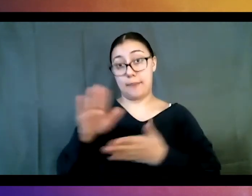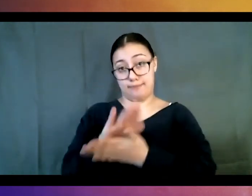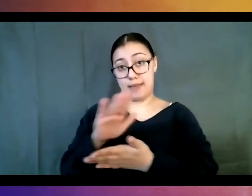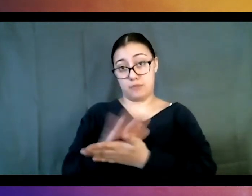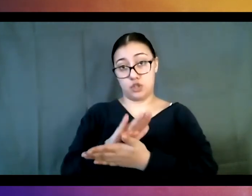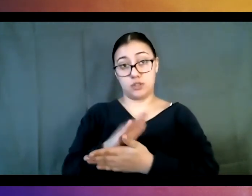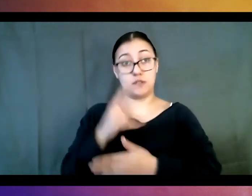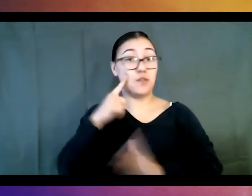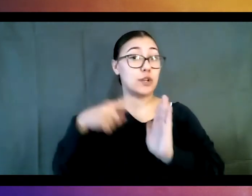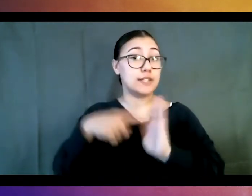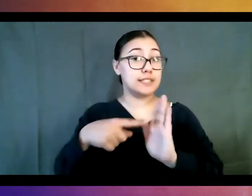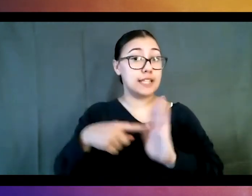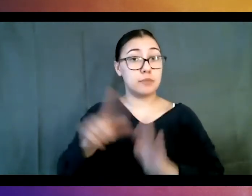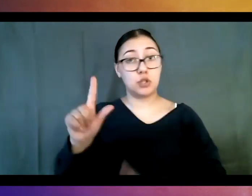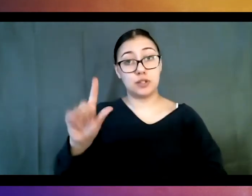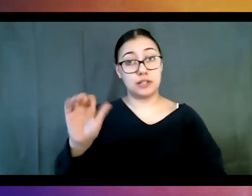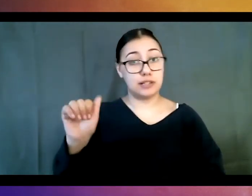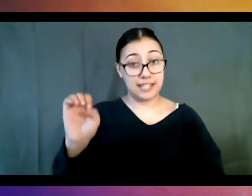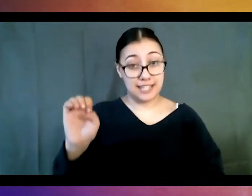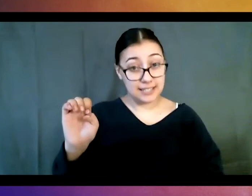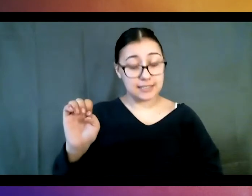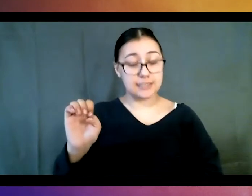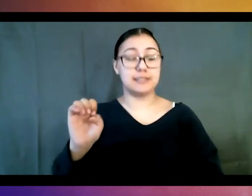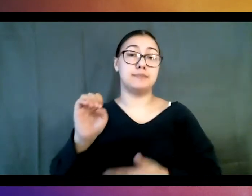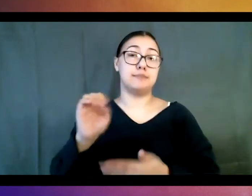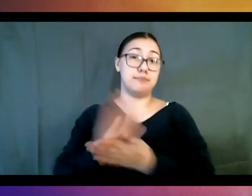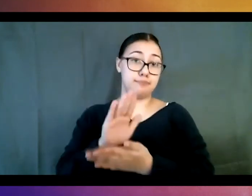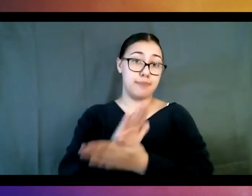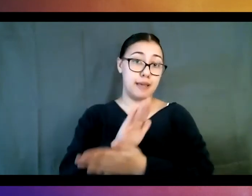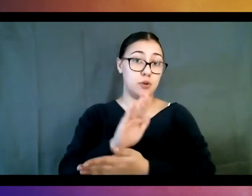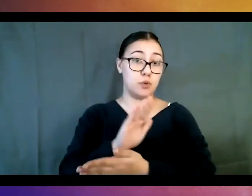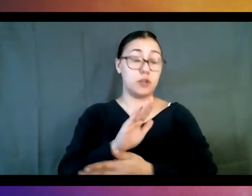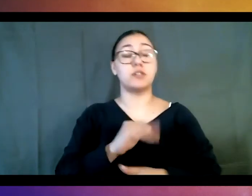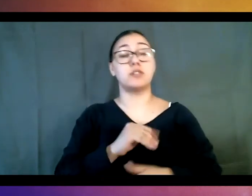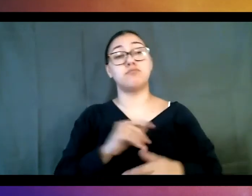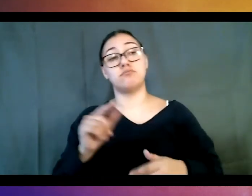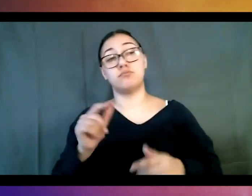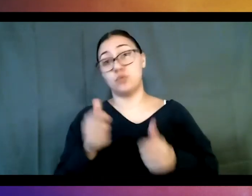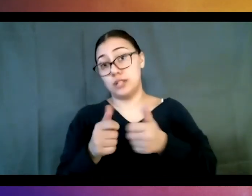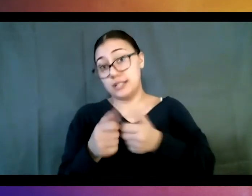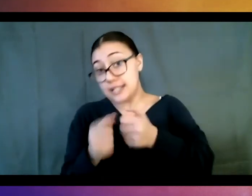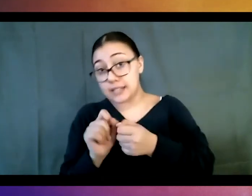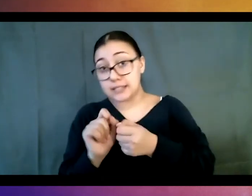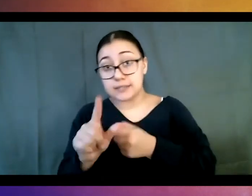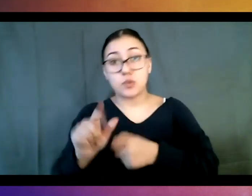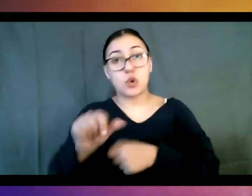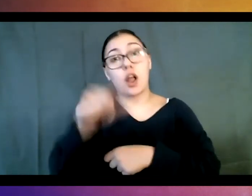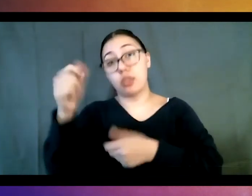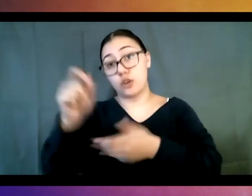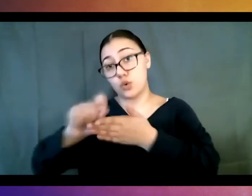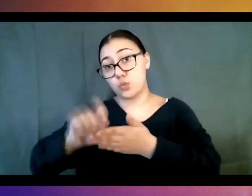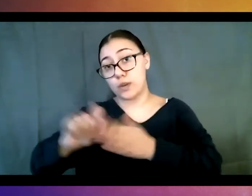and written communications, asking questions, orally